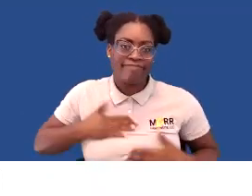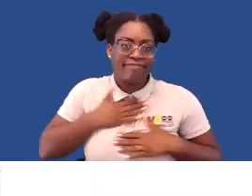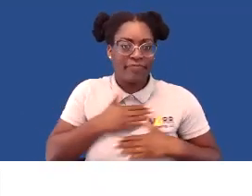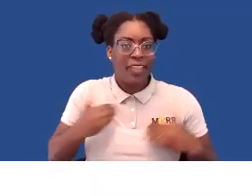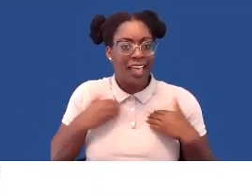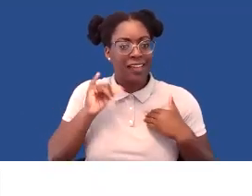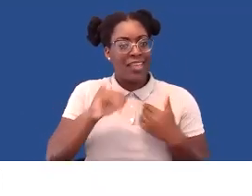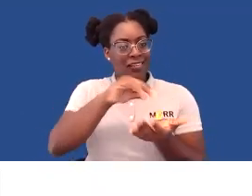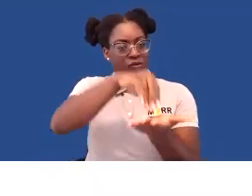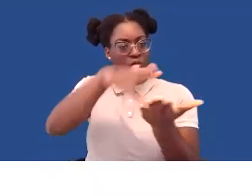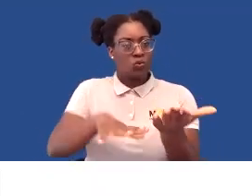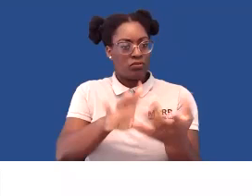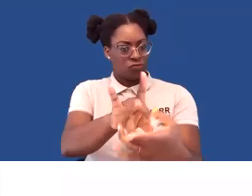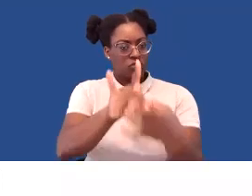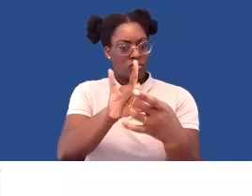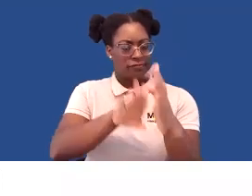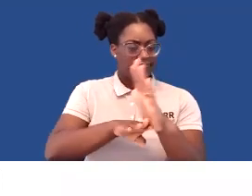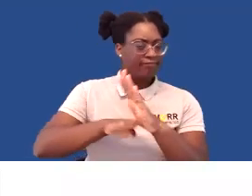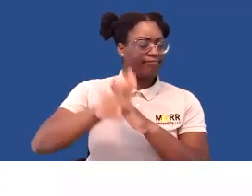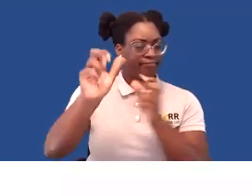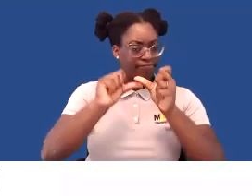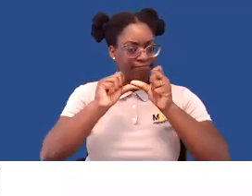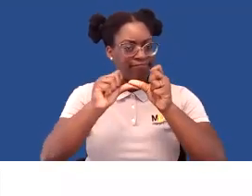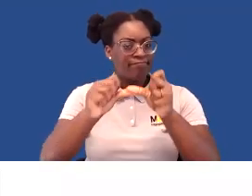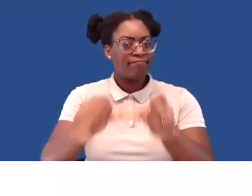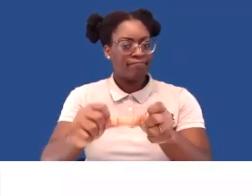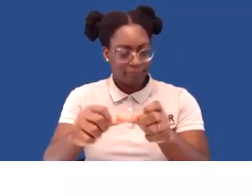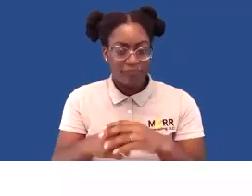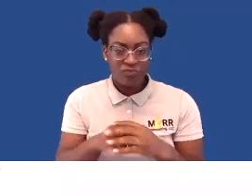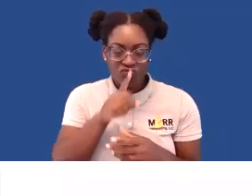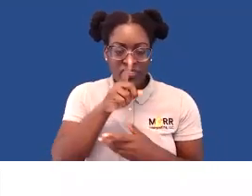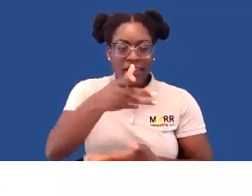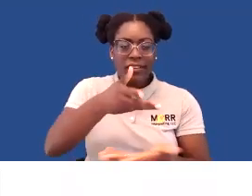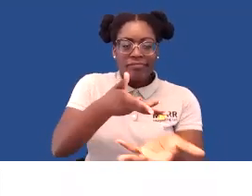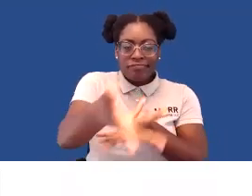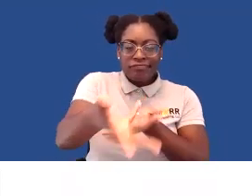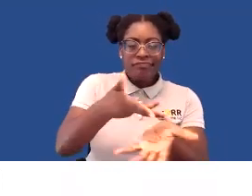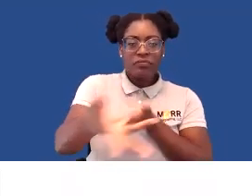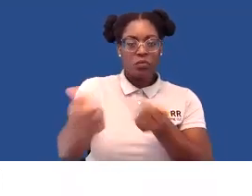being able to, as part of the learning exchange, really interact with the learner or writer.